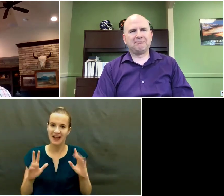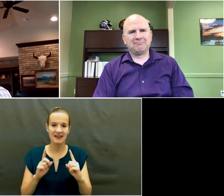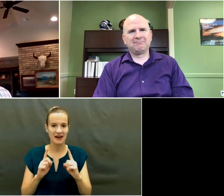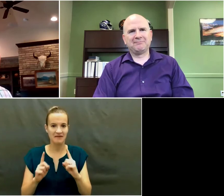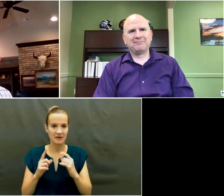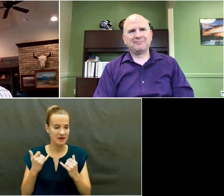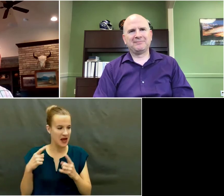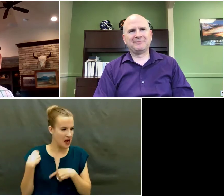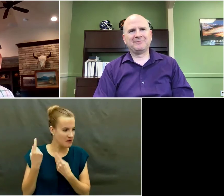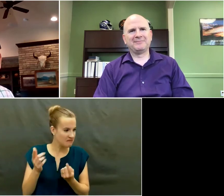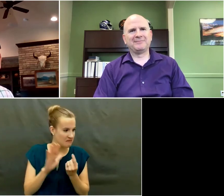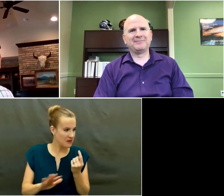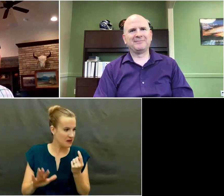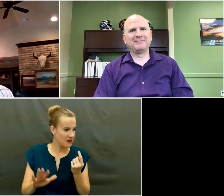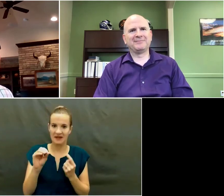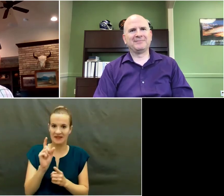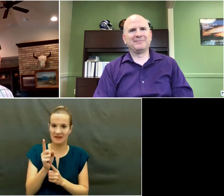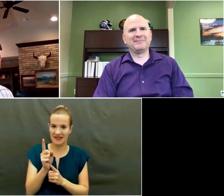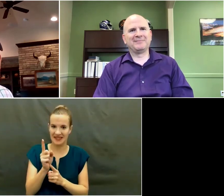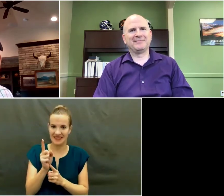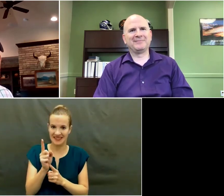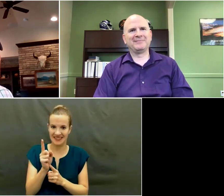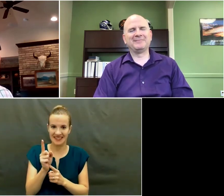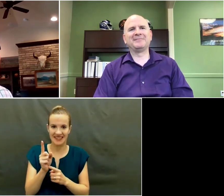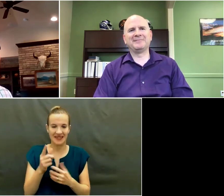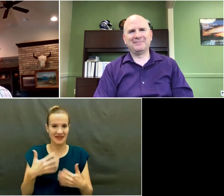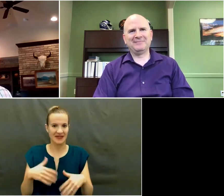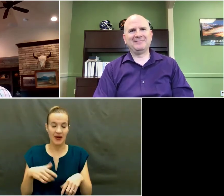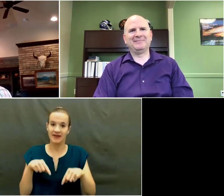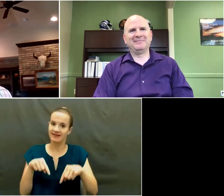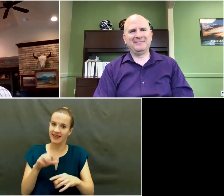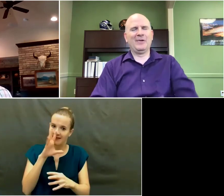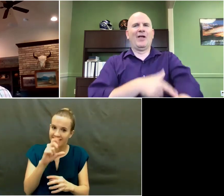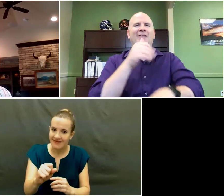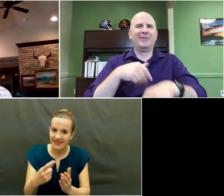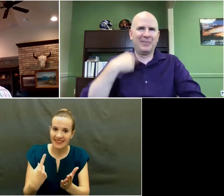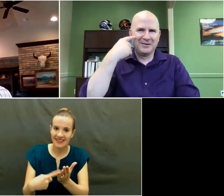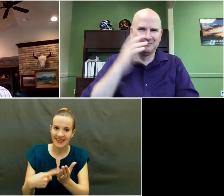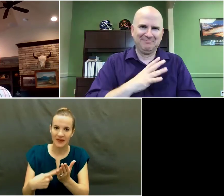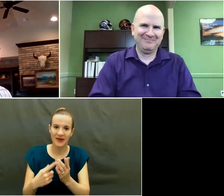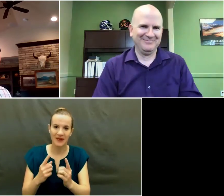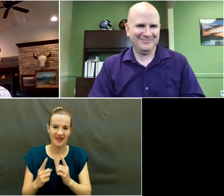minutes and this has been a really fascinating conversation. And really insightful.